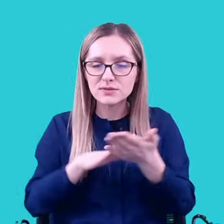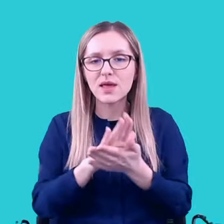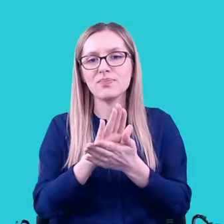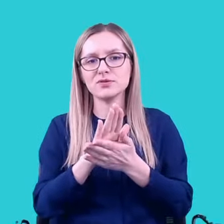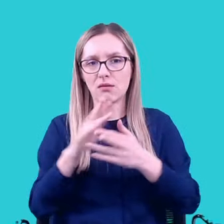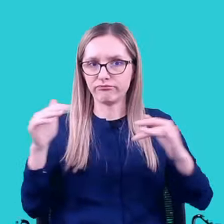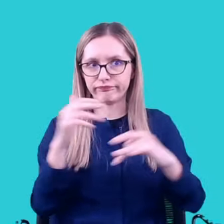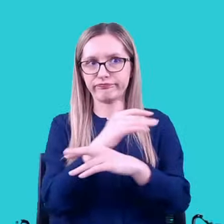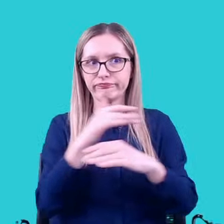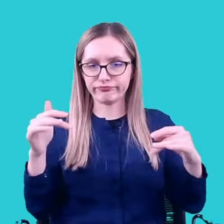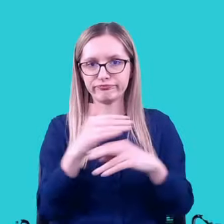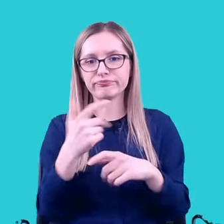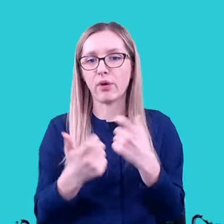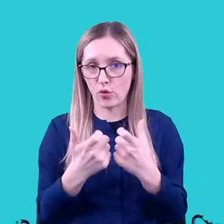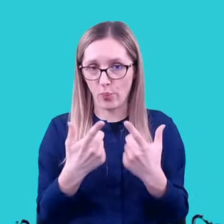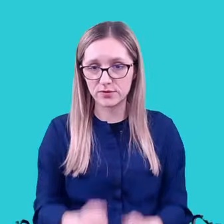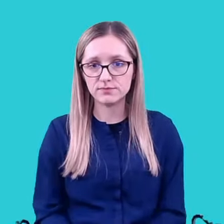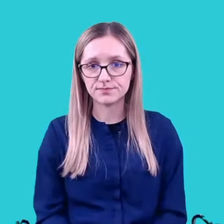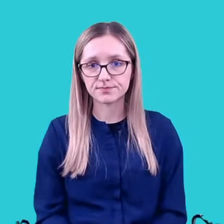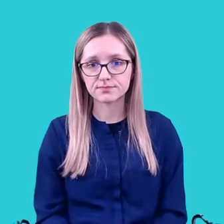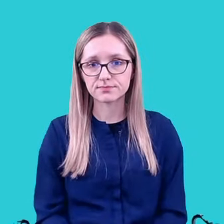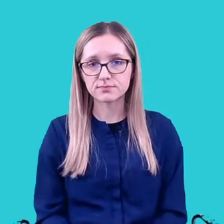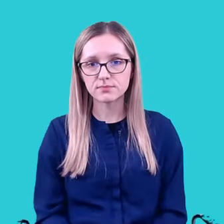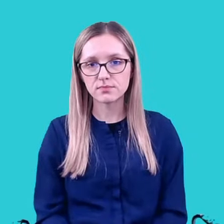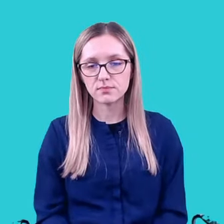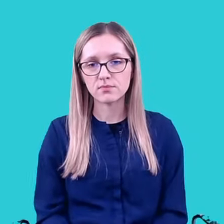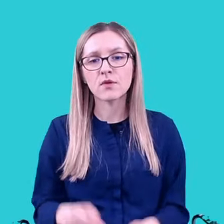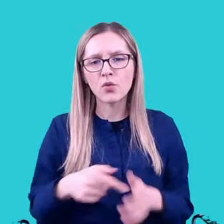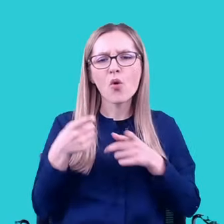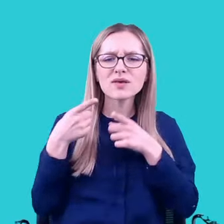And a directed flow of electrons is, after all, power.